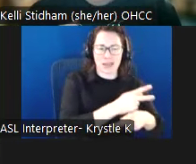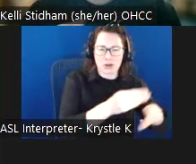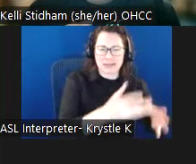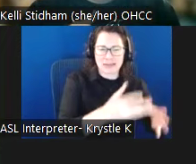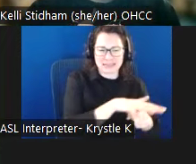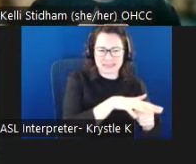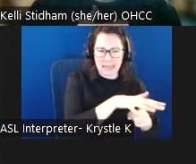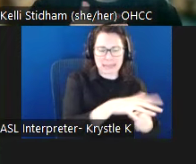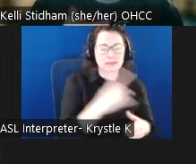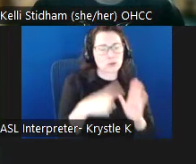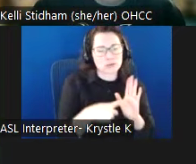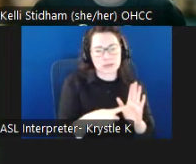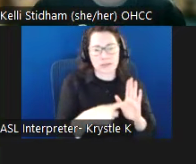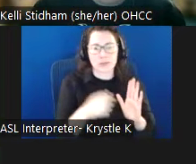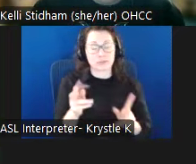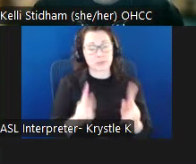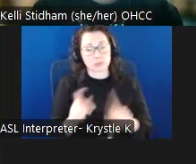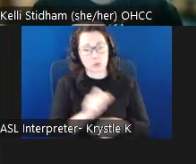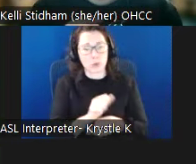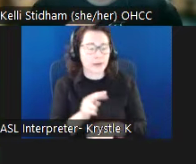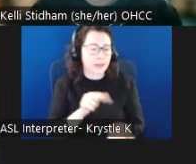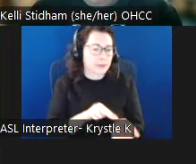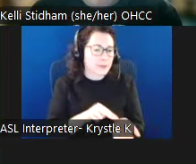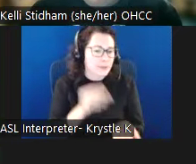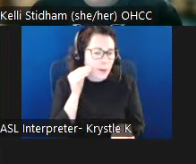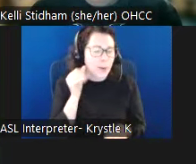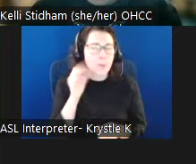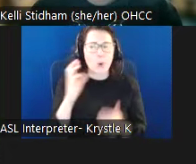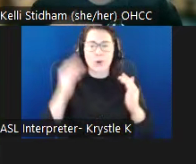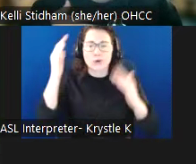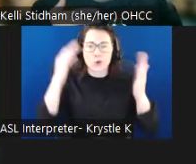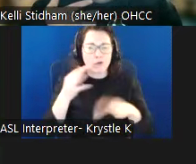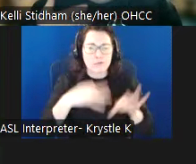like if people were working in a nursing